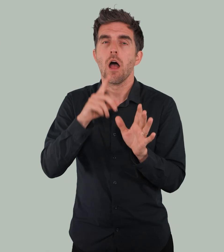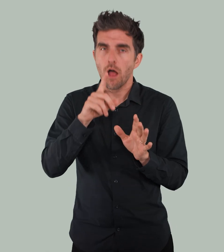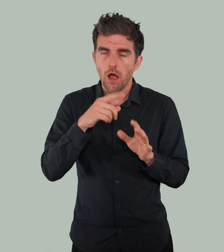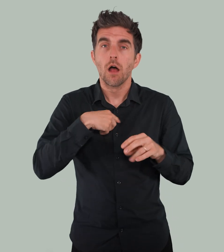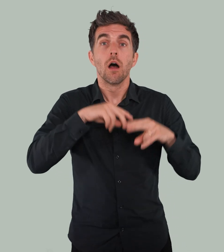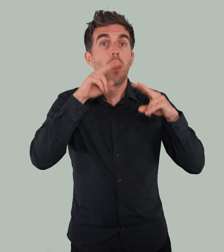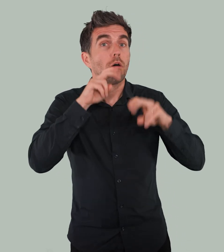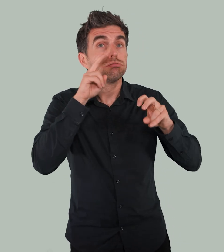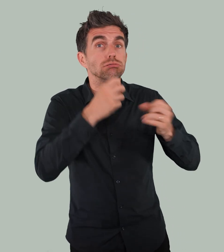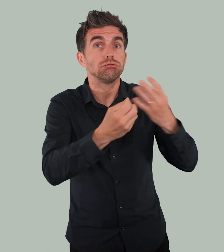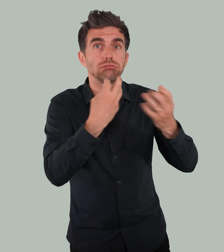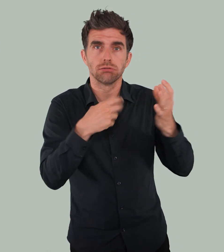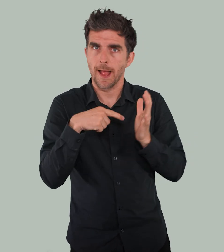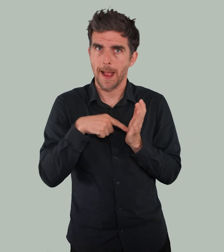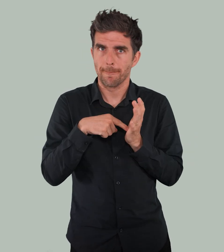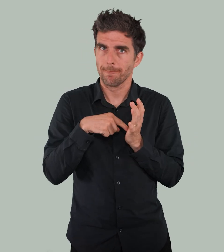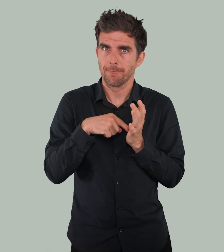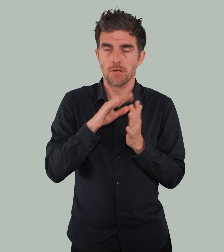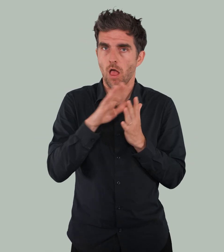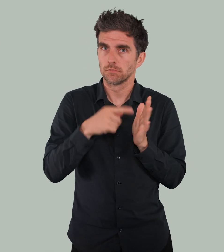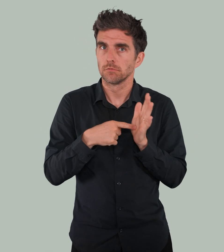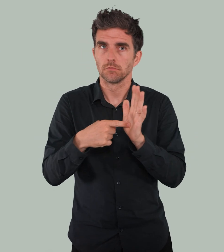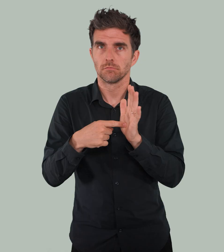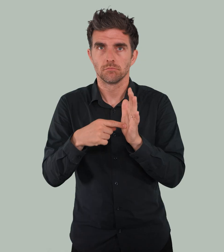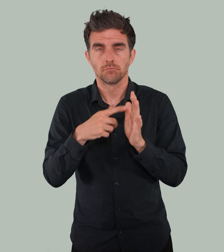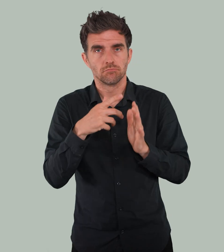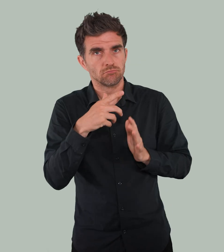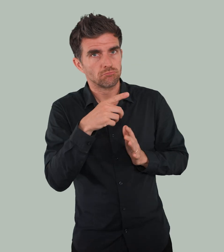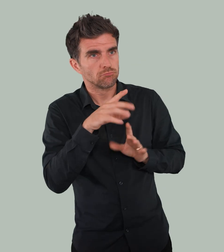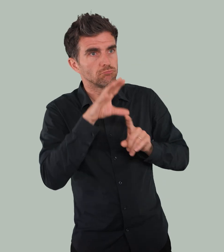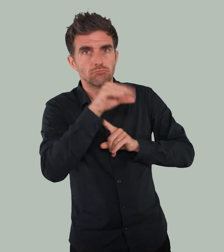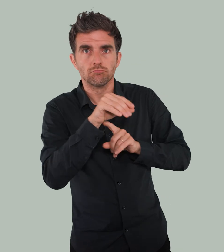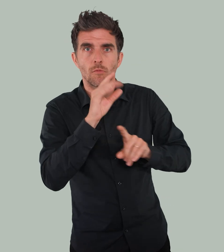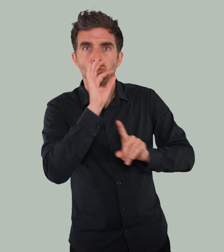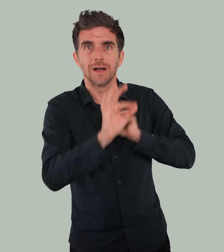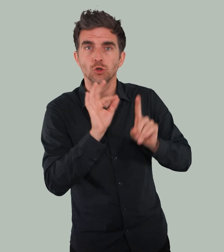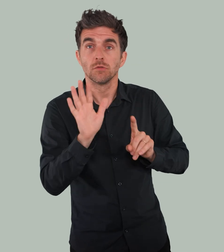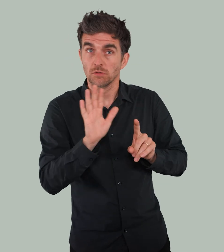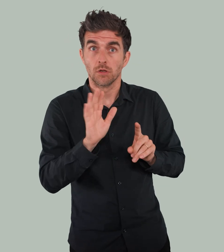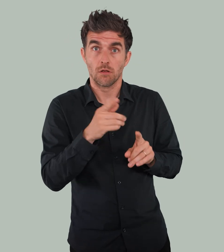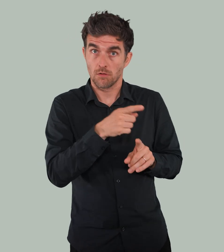however, findings in this report are not presented against individual questions,